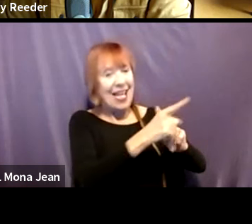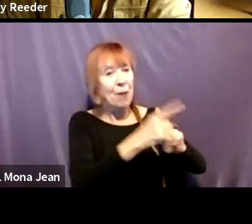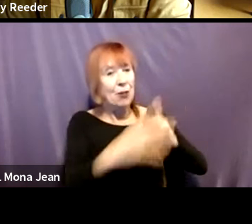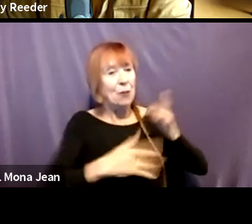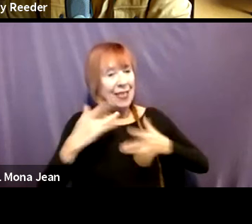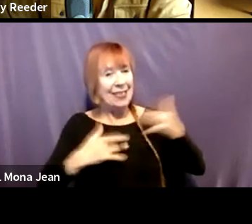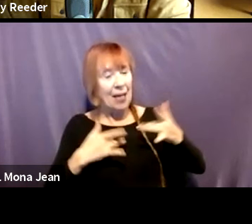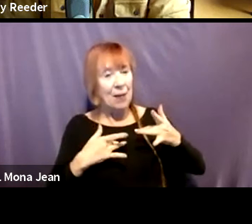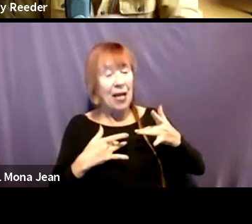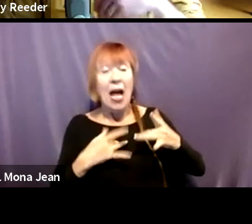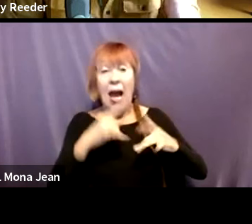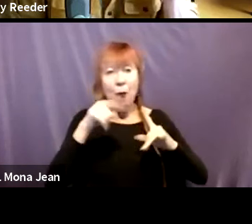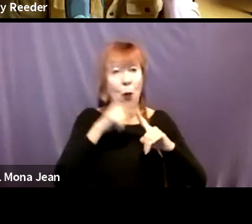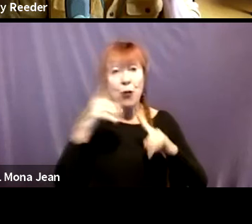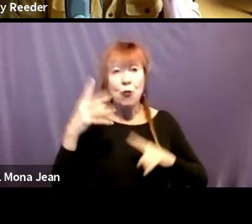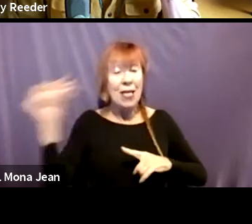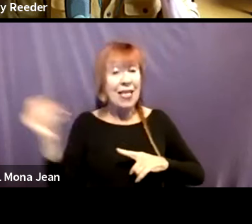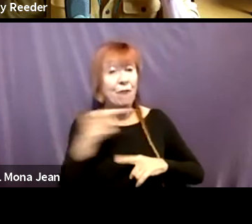You want them excited, and asking questions.